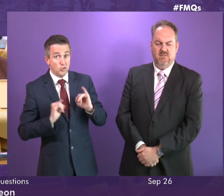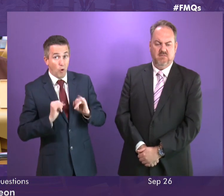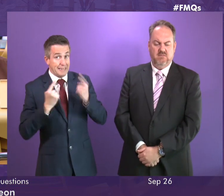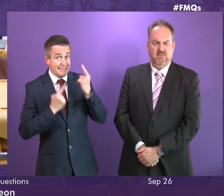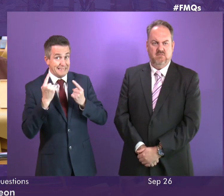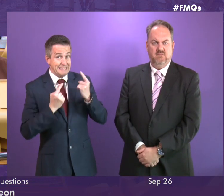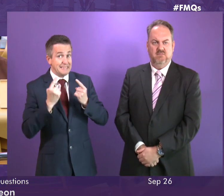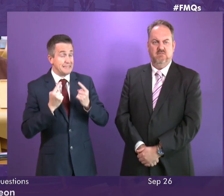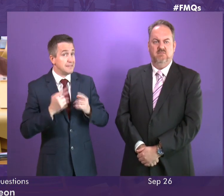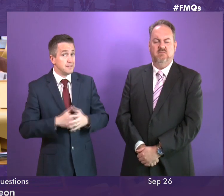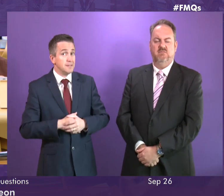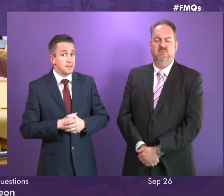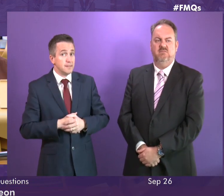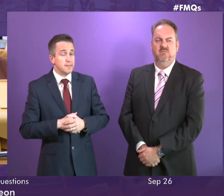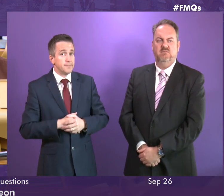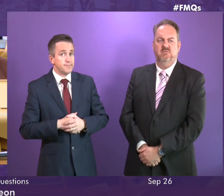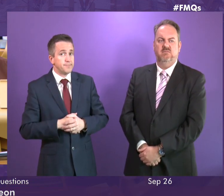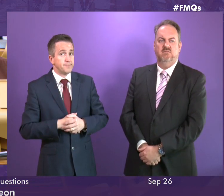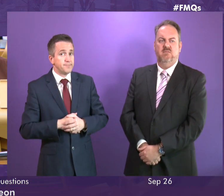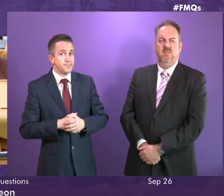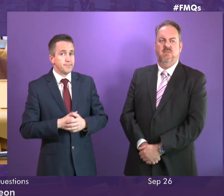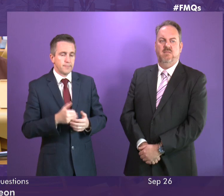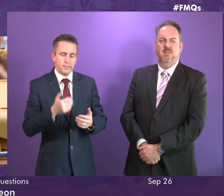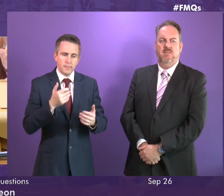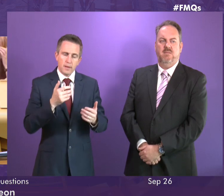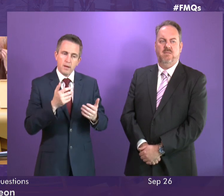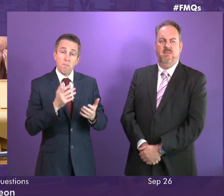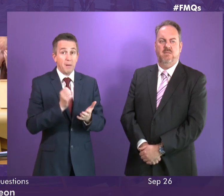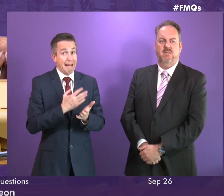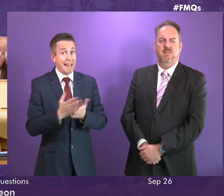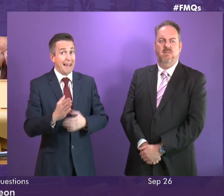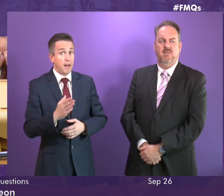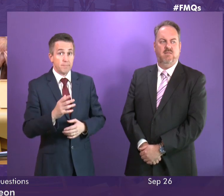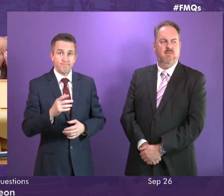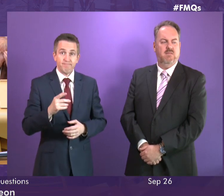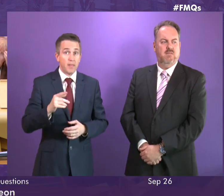cause of concern. Perhaps most of all, they underline the importance of the concrete actions